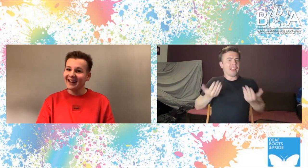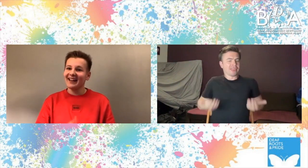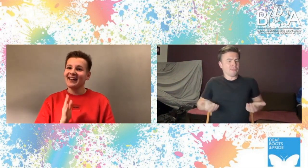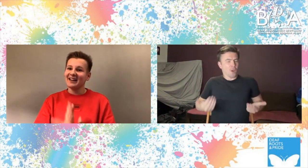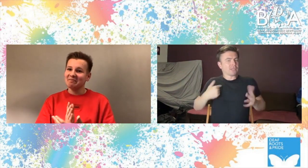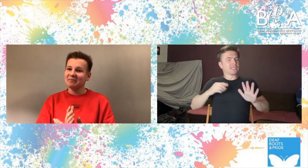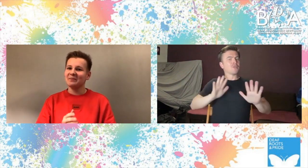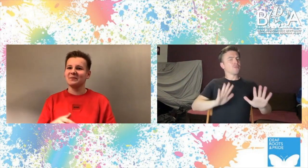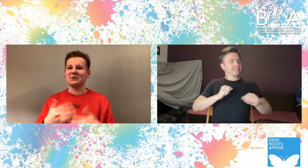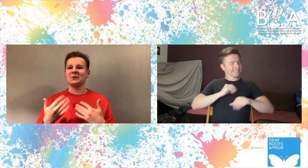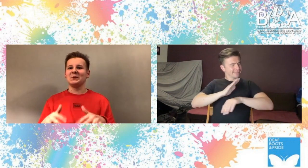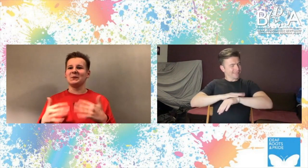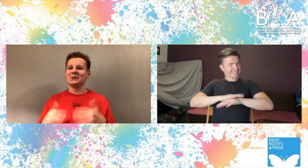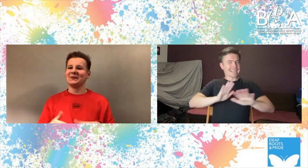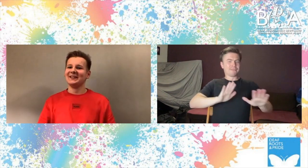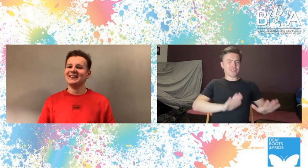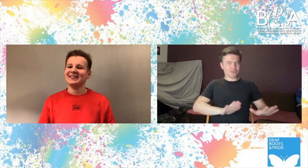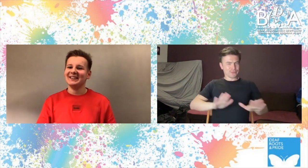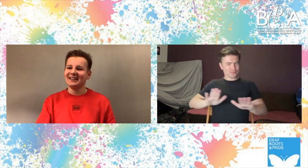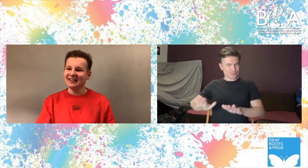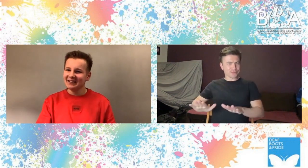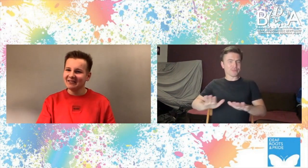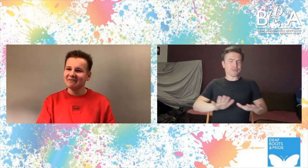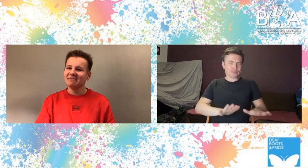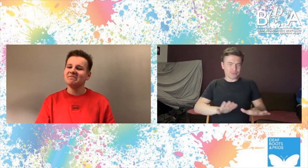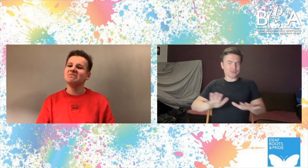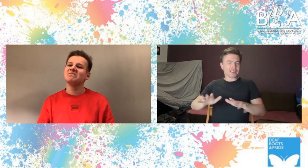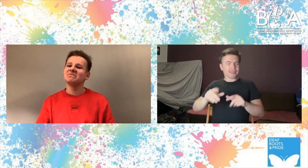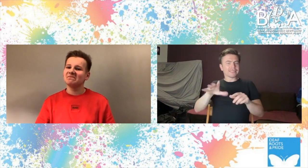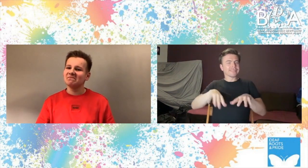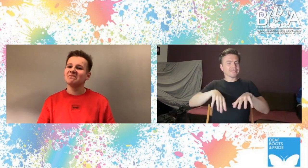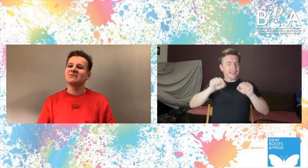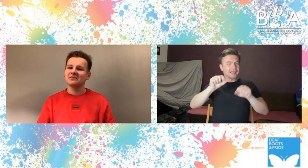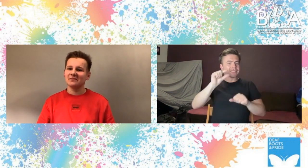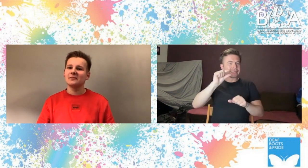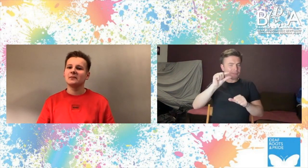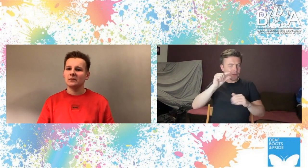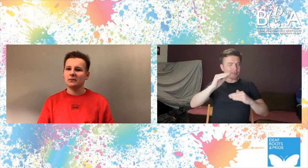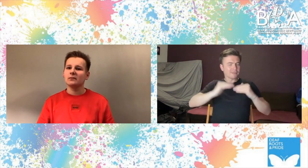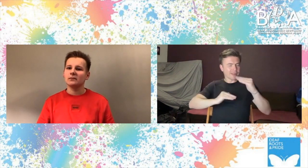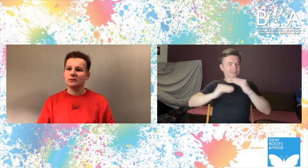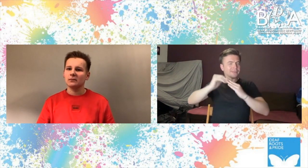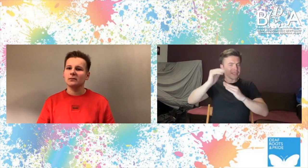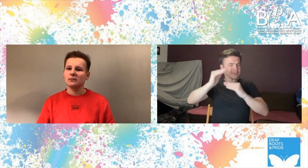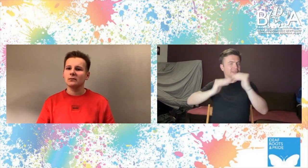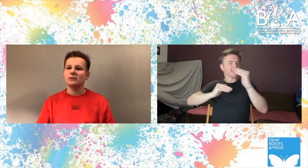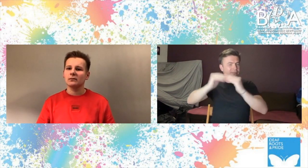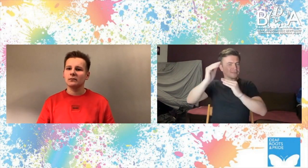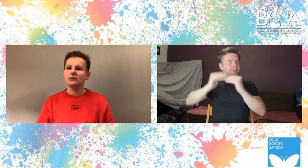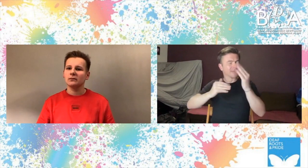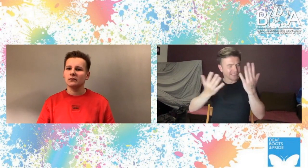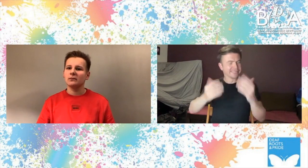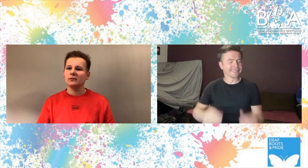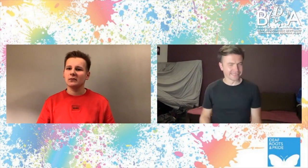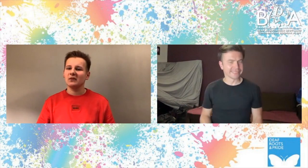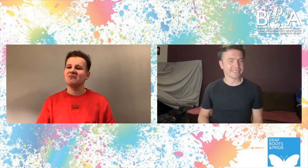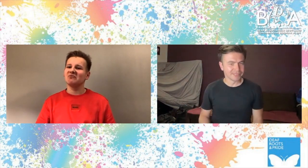I hope so, but at the moment I’m keeping it small and taking my time. I need to build up my skills.